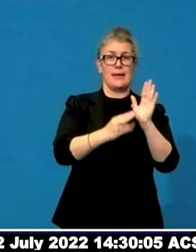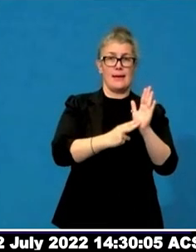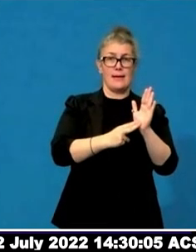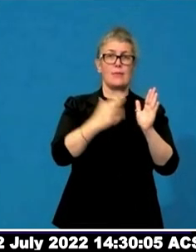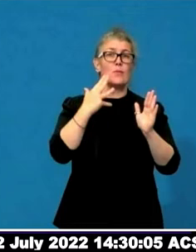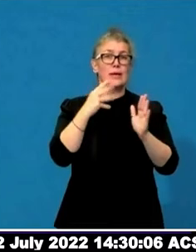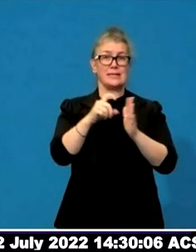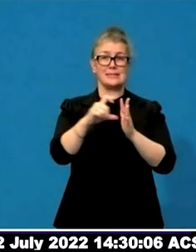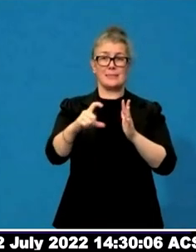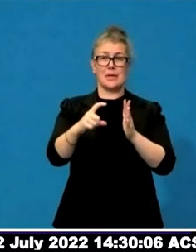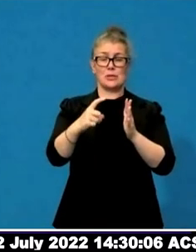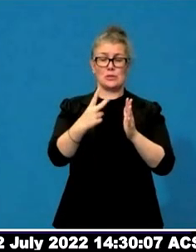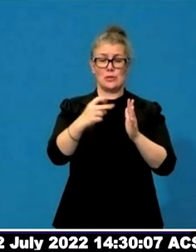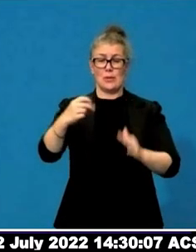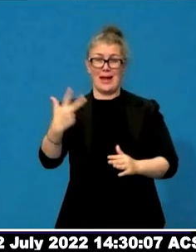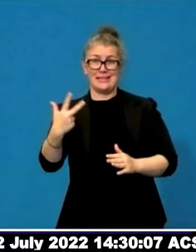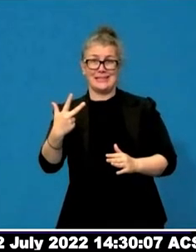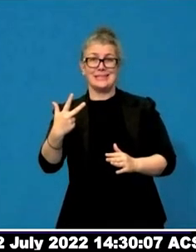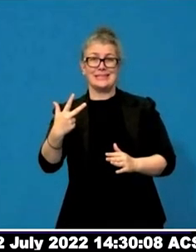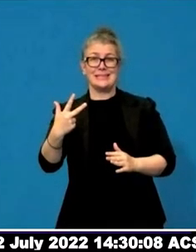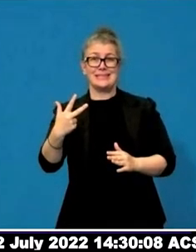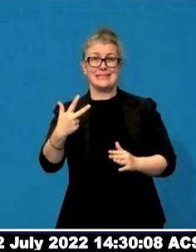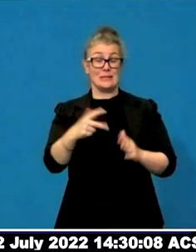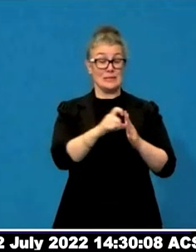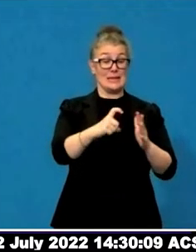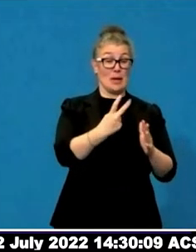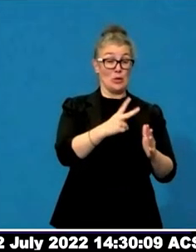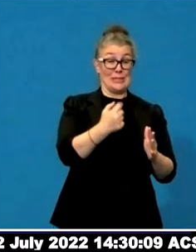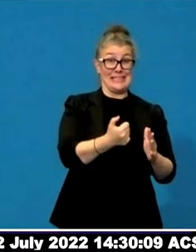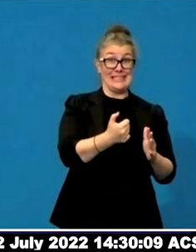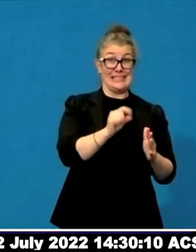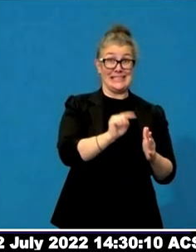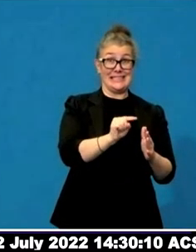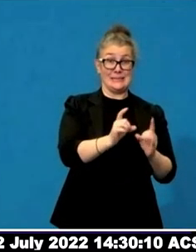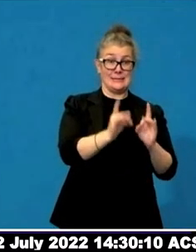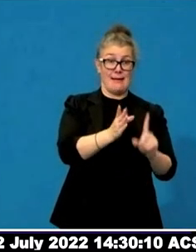so December 26th, and started operating in the support coordination space